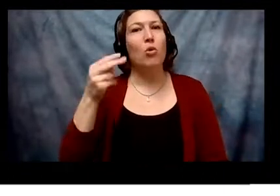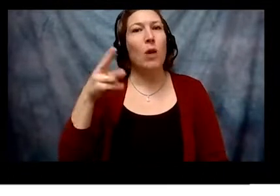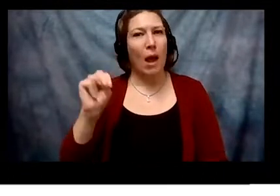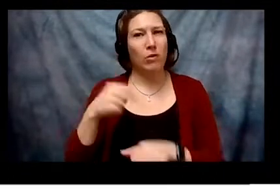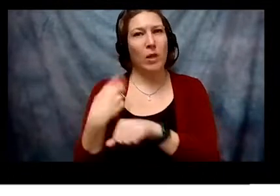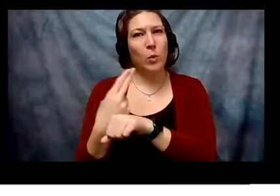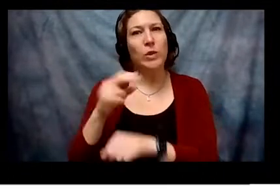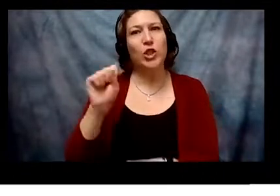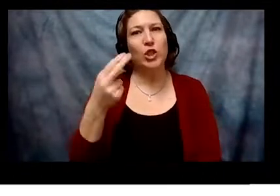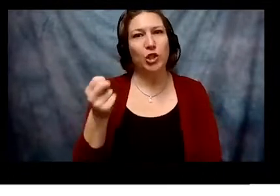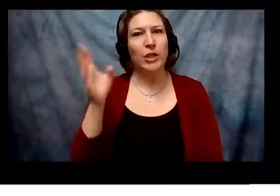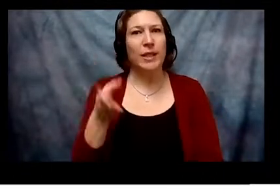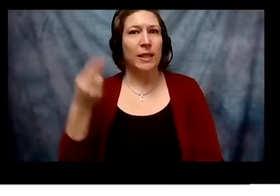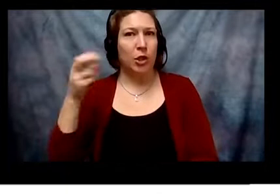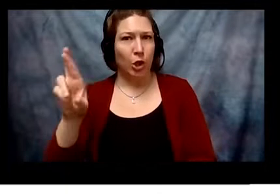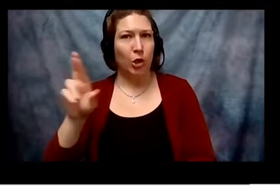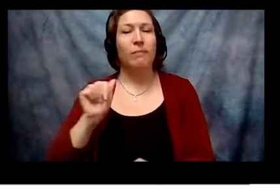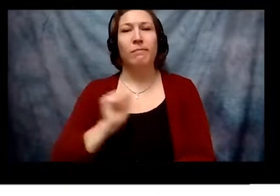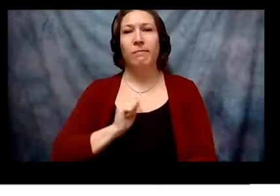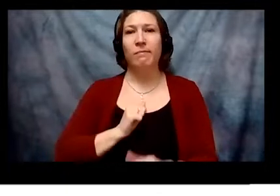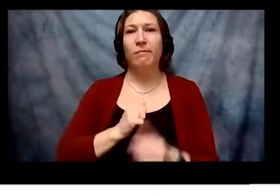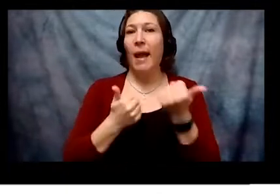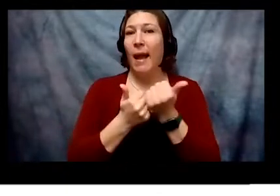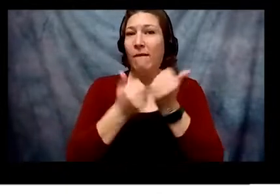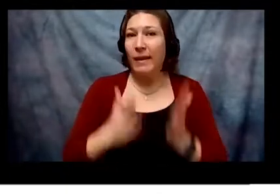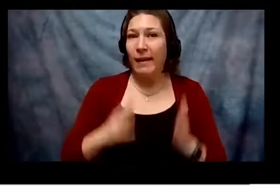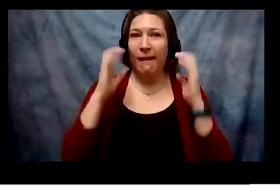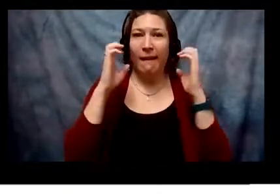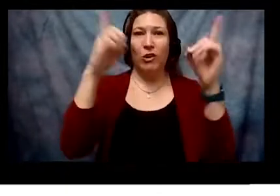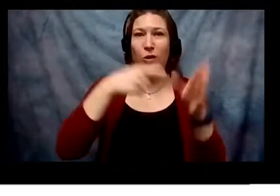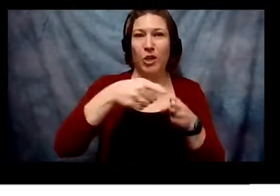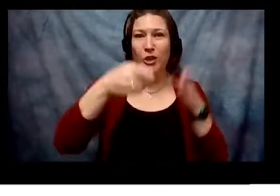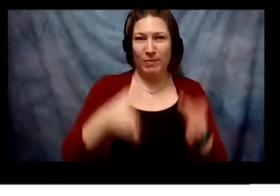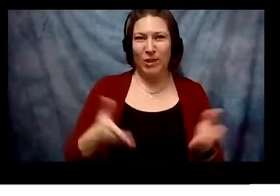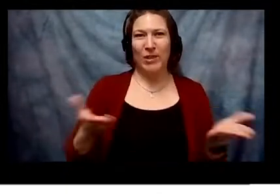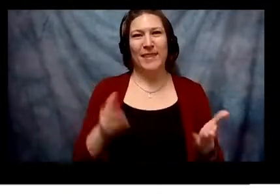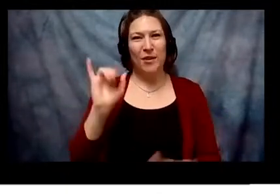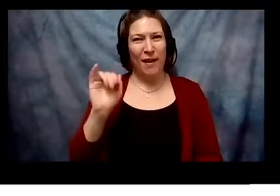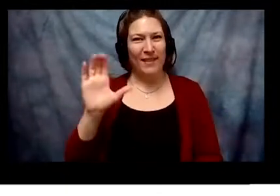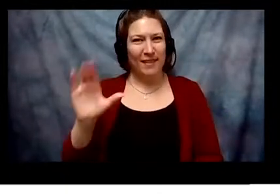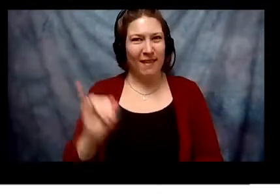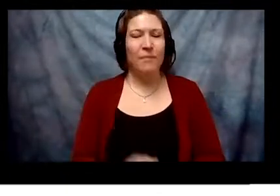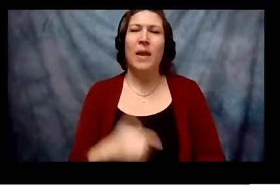I am an advocate education specialist at ICI. I'm passionate about racial,